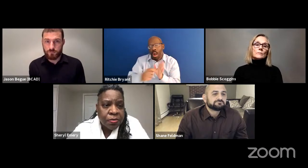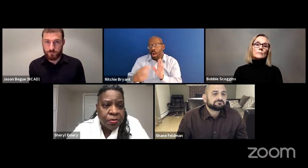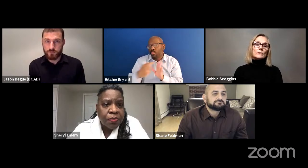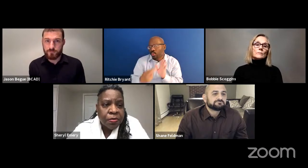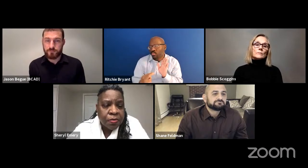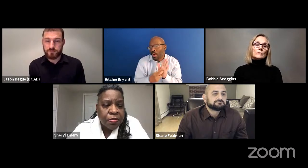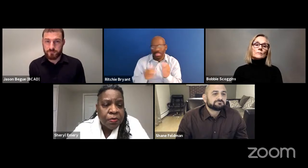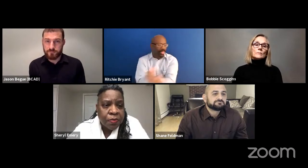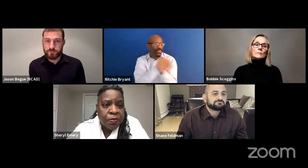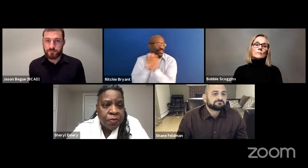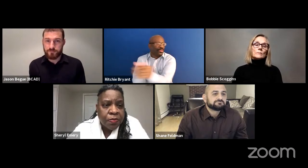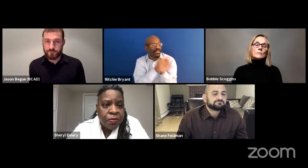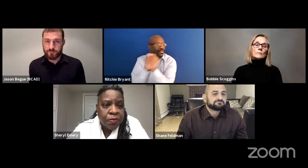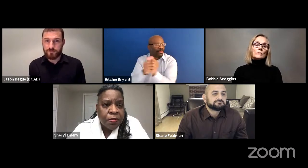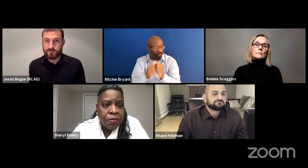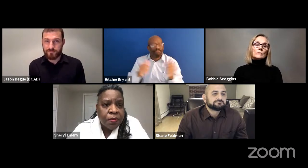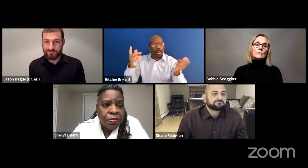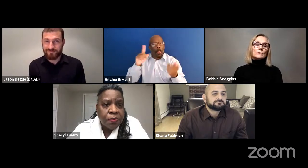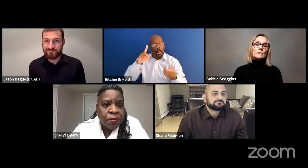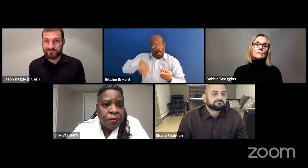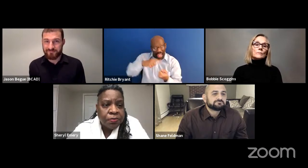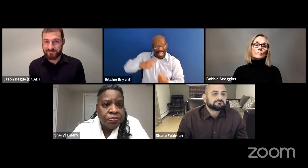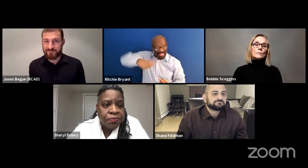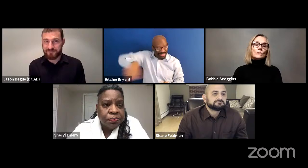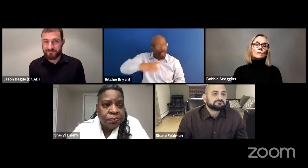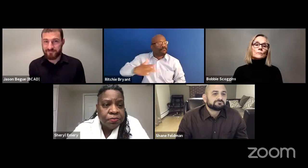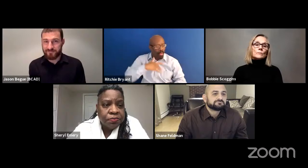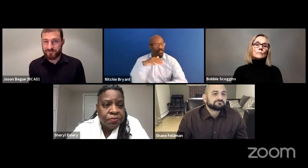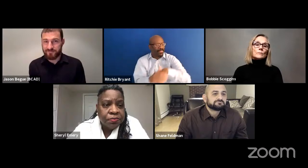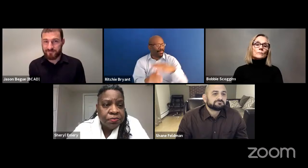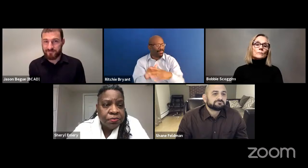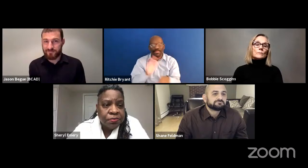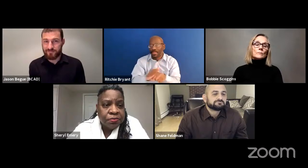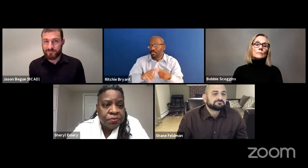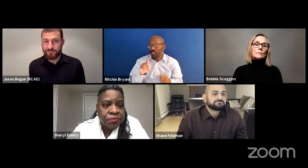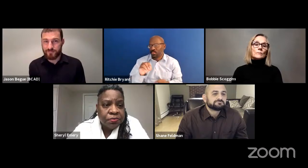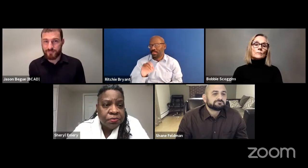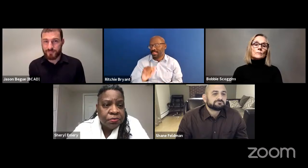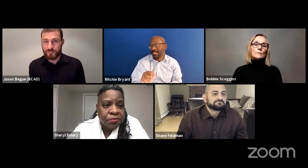is transparent, it's clear, then you can work together to develop these regulations. People